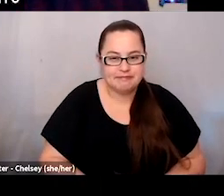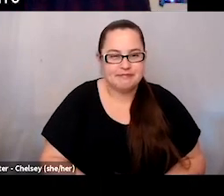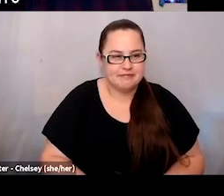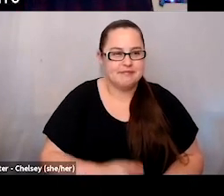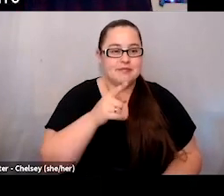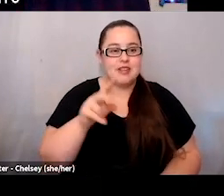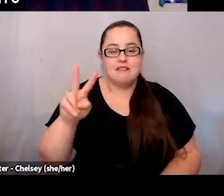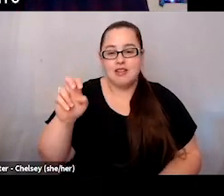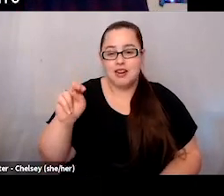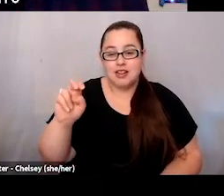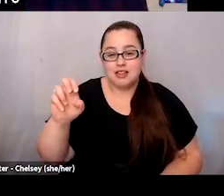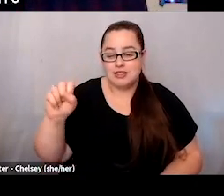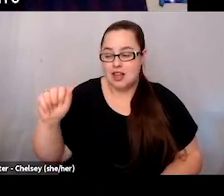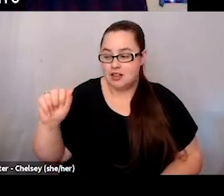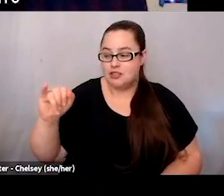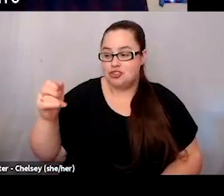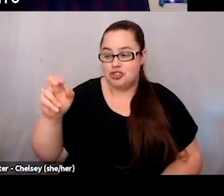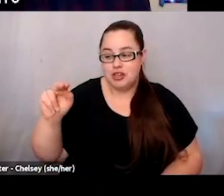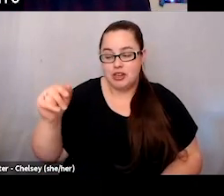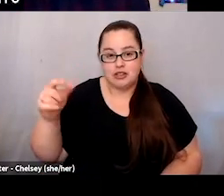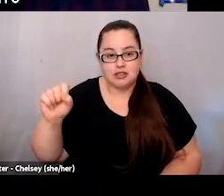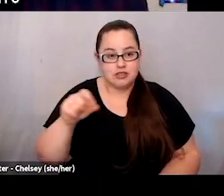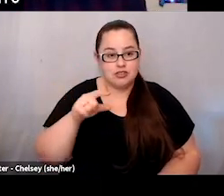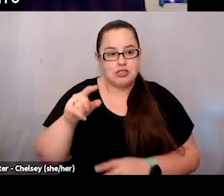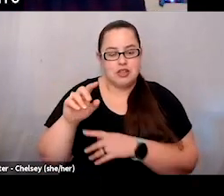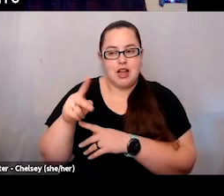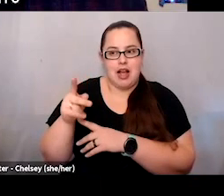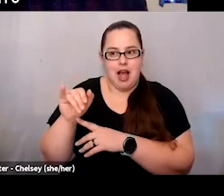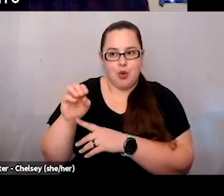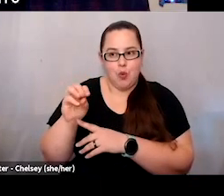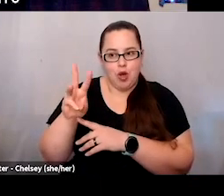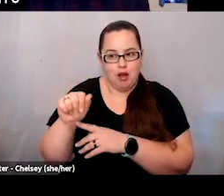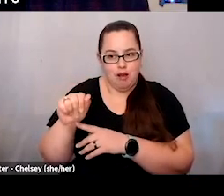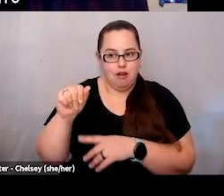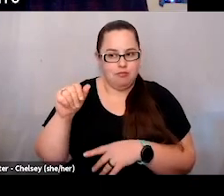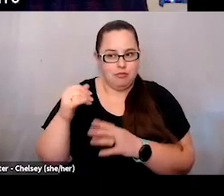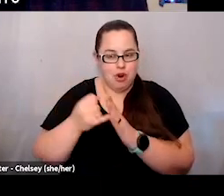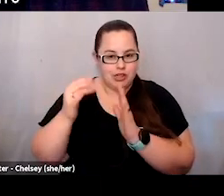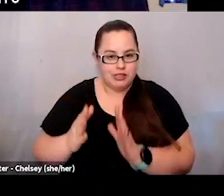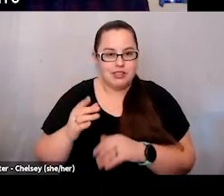Jennings. She's a Kiowa artist and you can see the the dress here that she created. It's